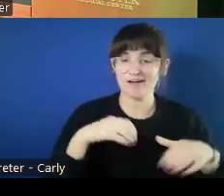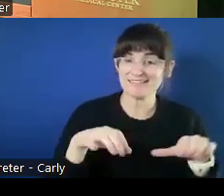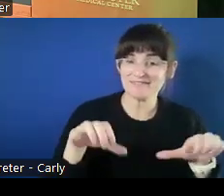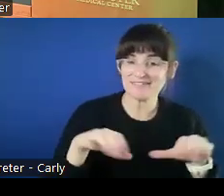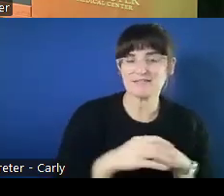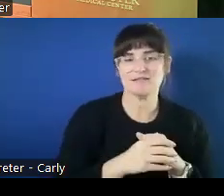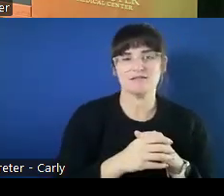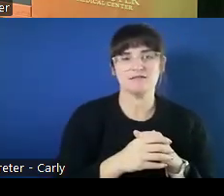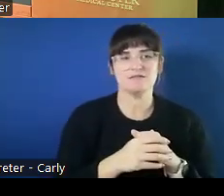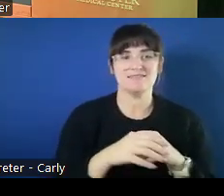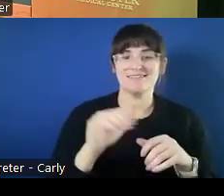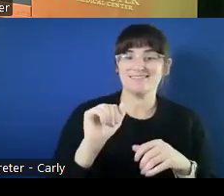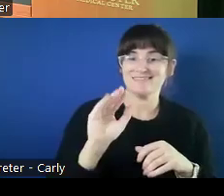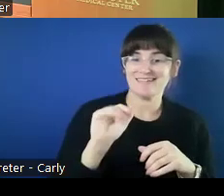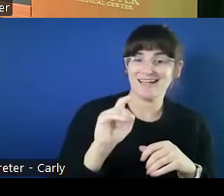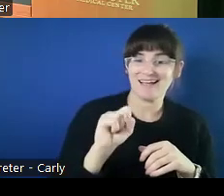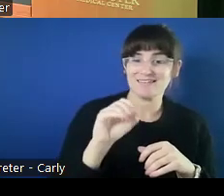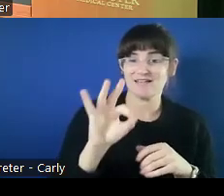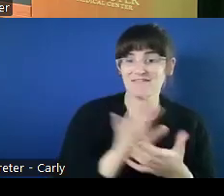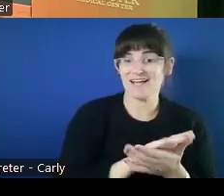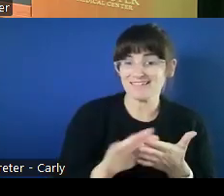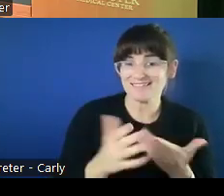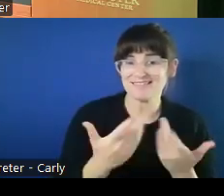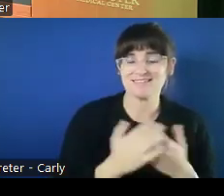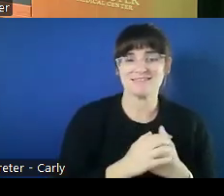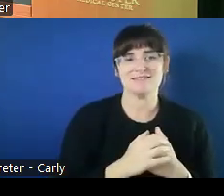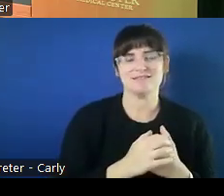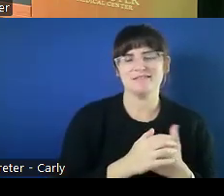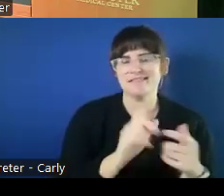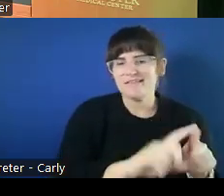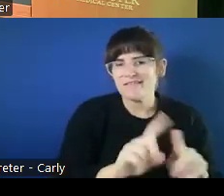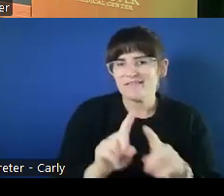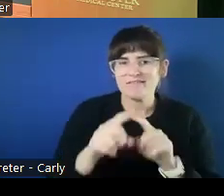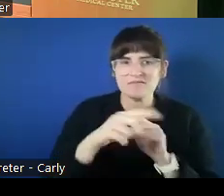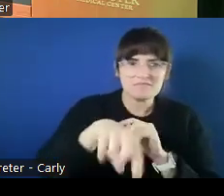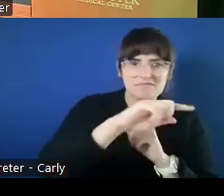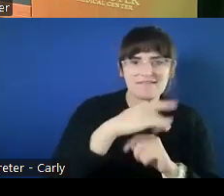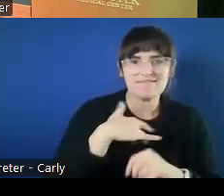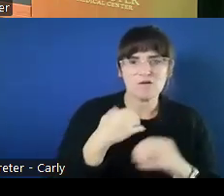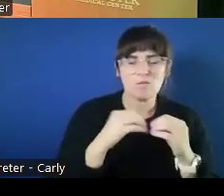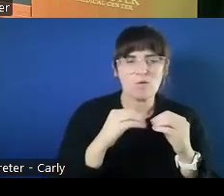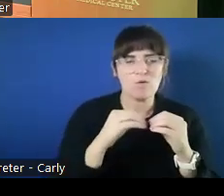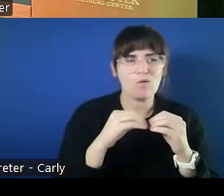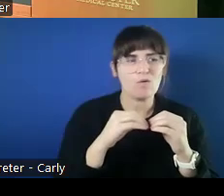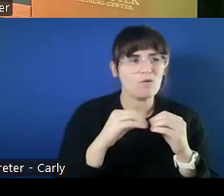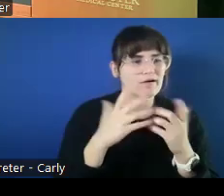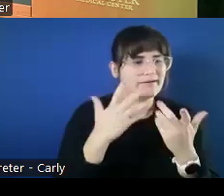acts of kindness for people uh different kinds of things to get people more focused on you know